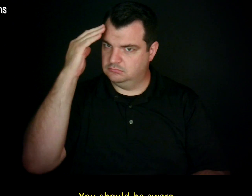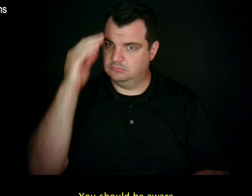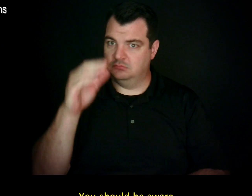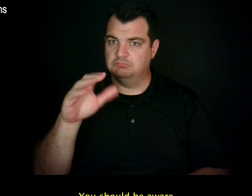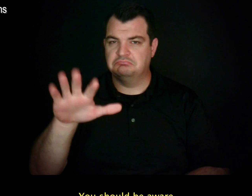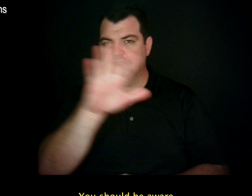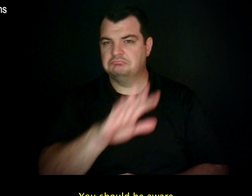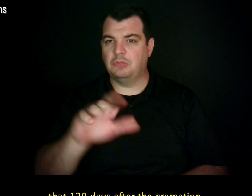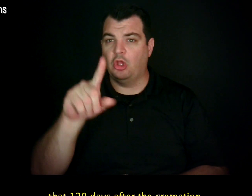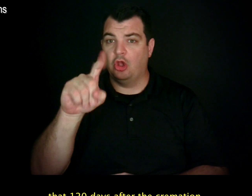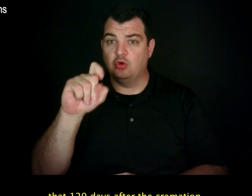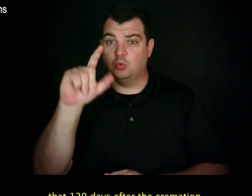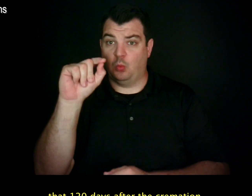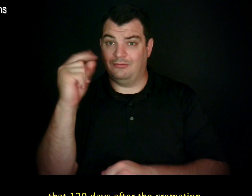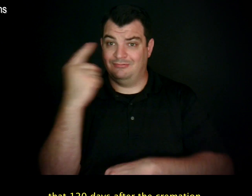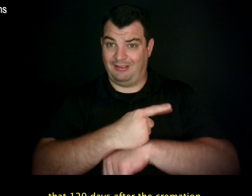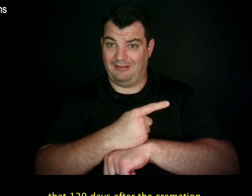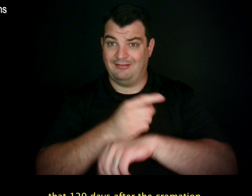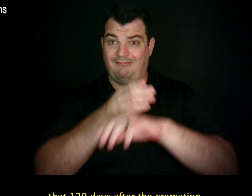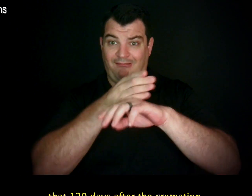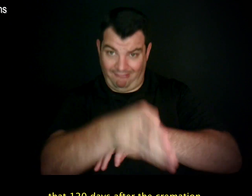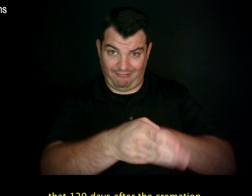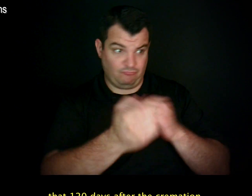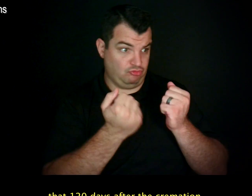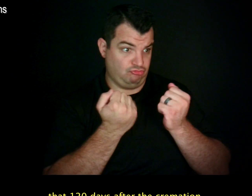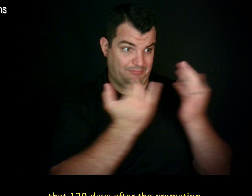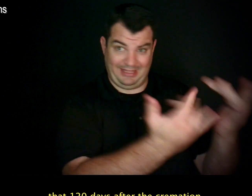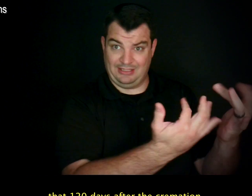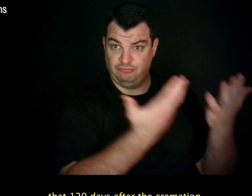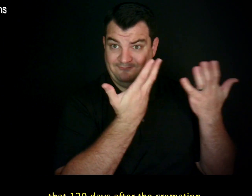You should be aware that 120 days after the cremation,